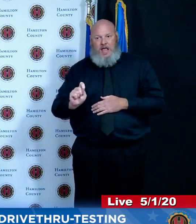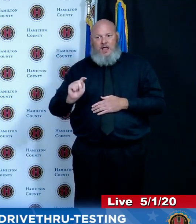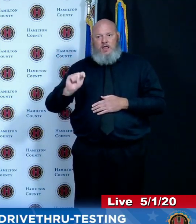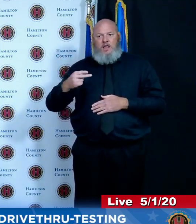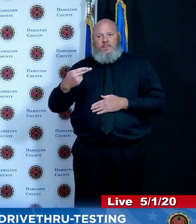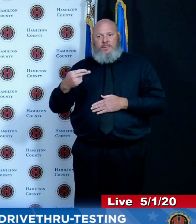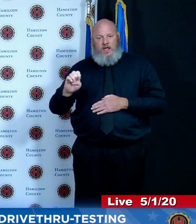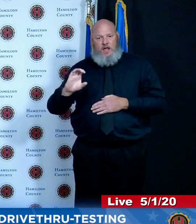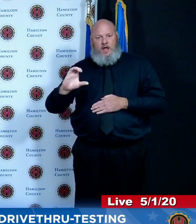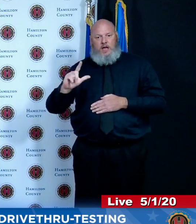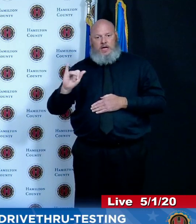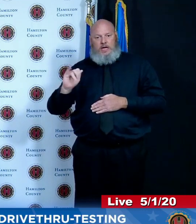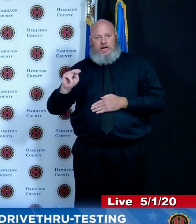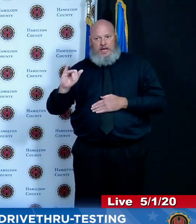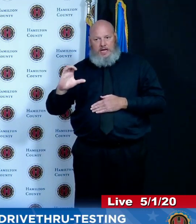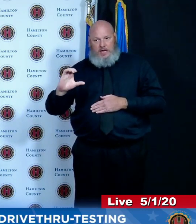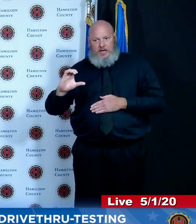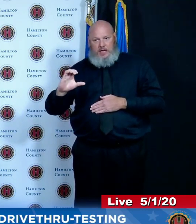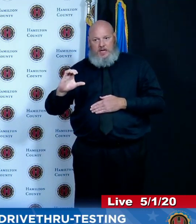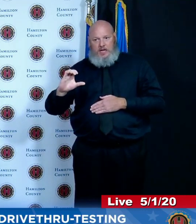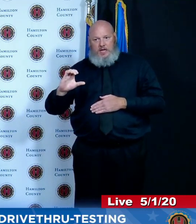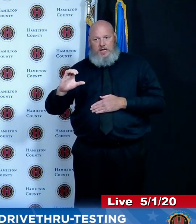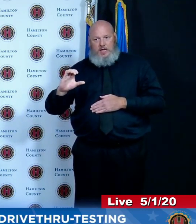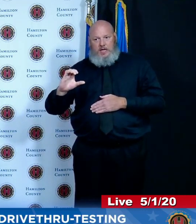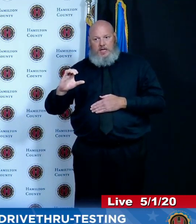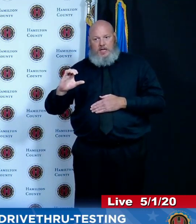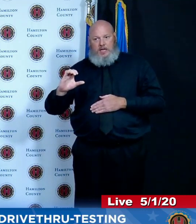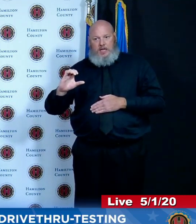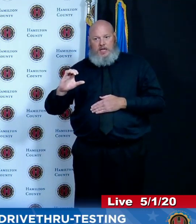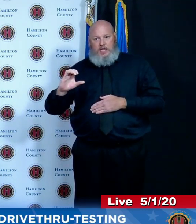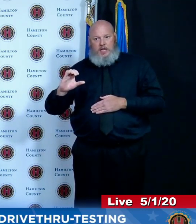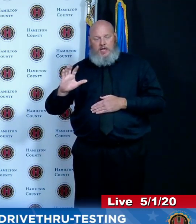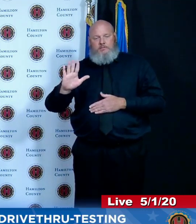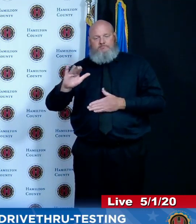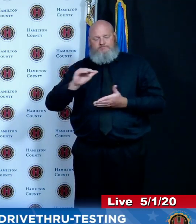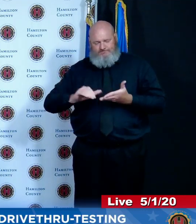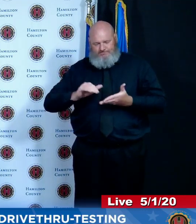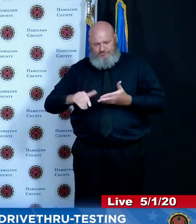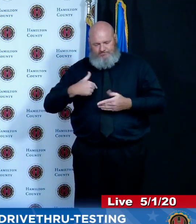the tests the test is free of charge for those who are eligible you do have to be